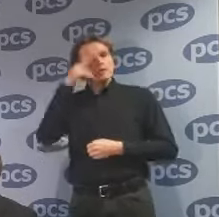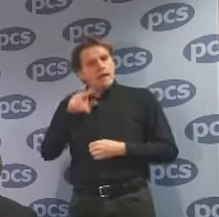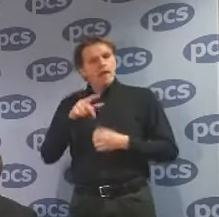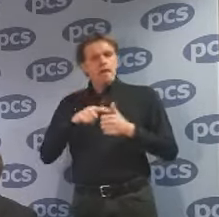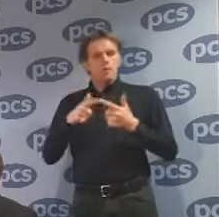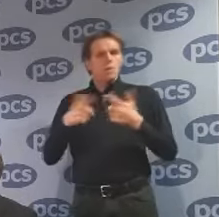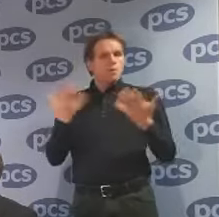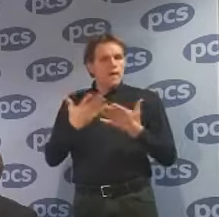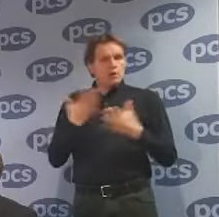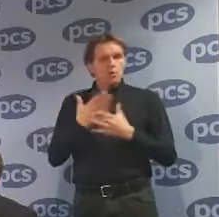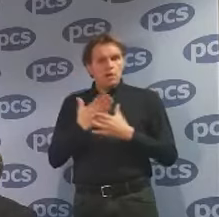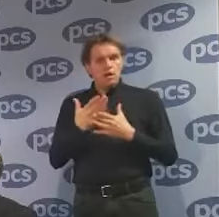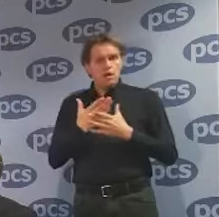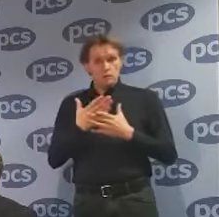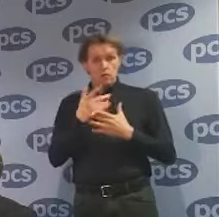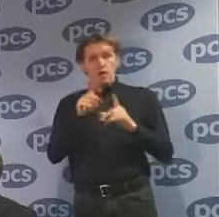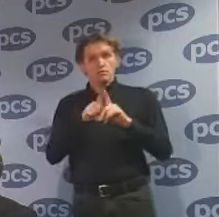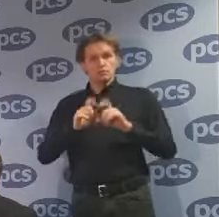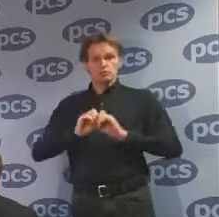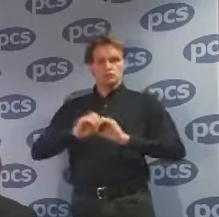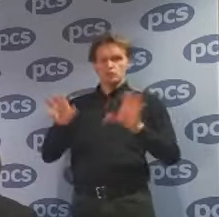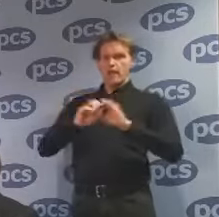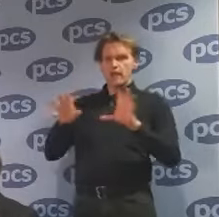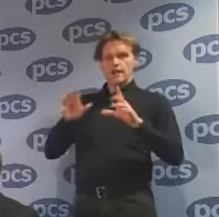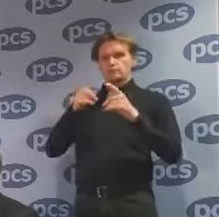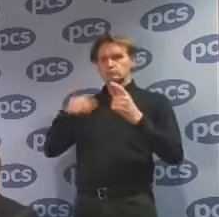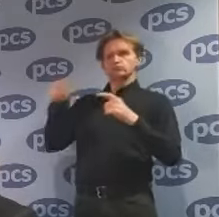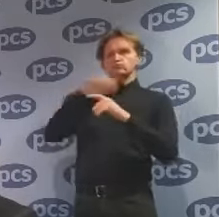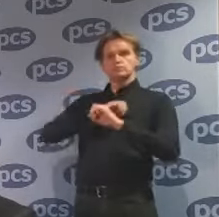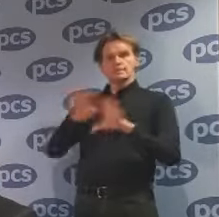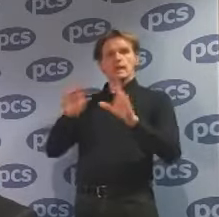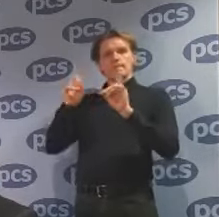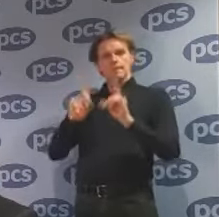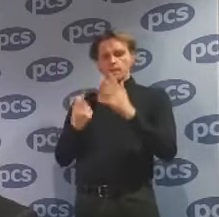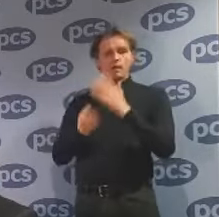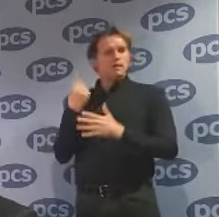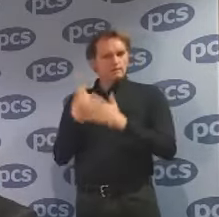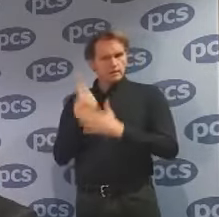happening. Now before we start on the questions today is the first day of two